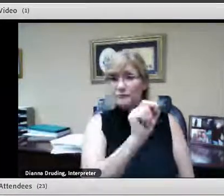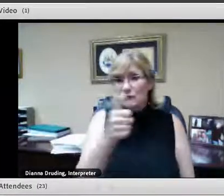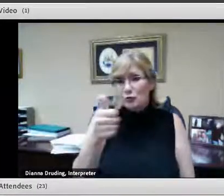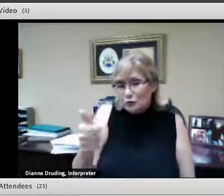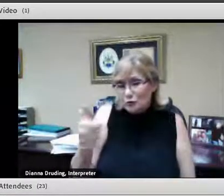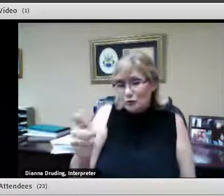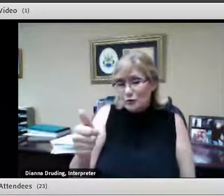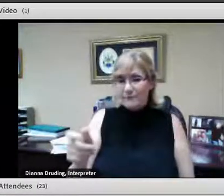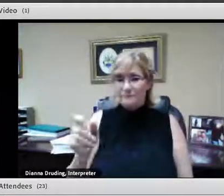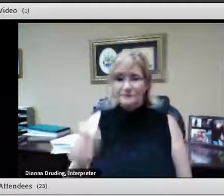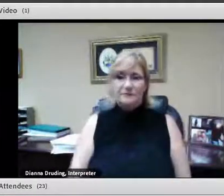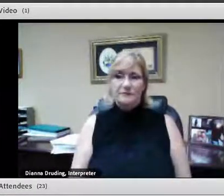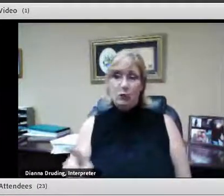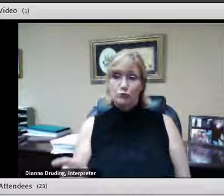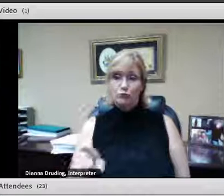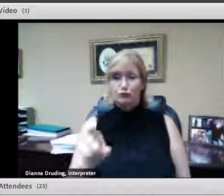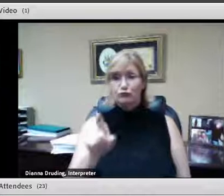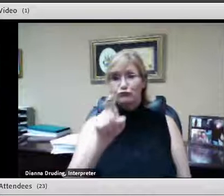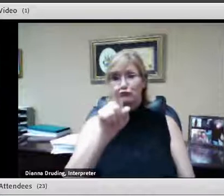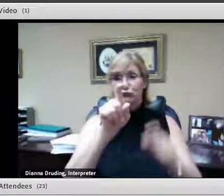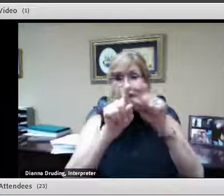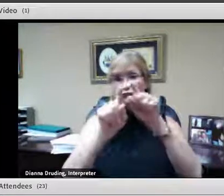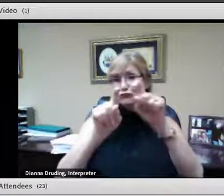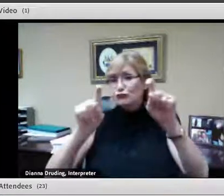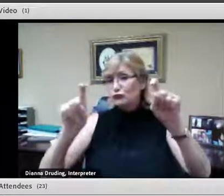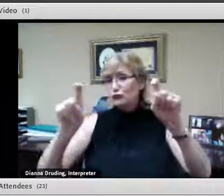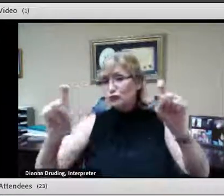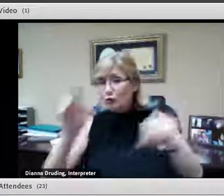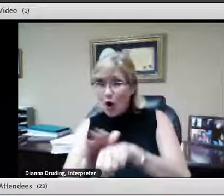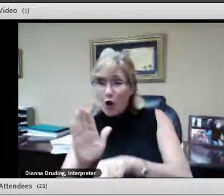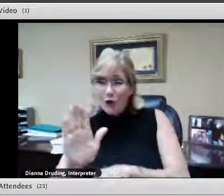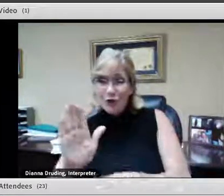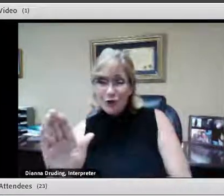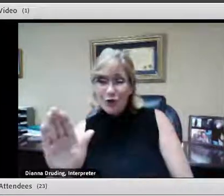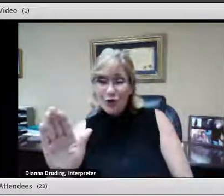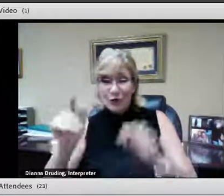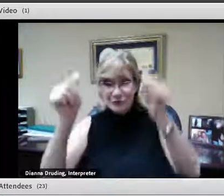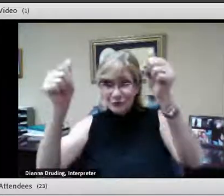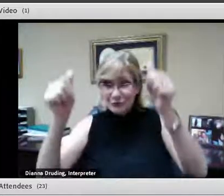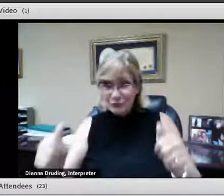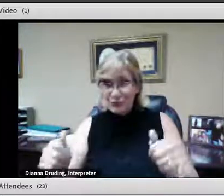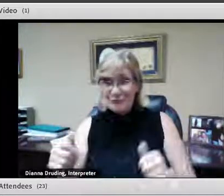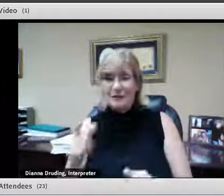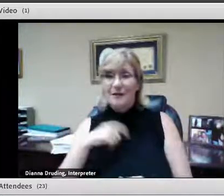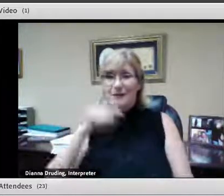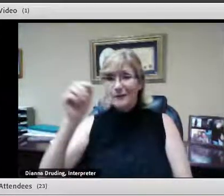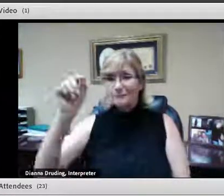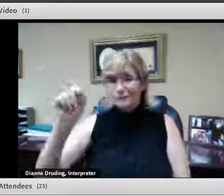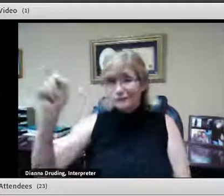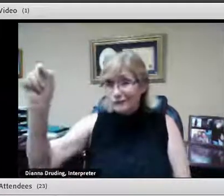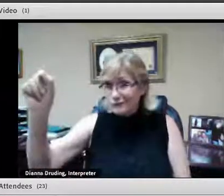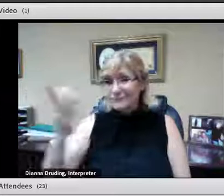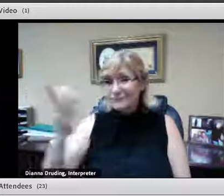Hilary: So, if you can just kind of go up, and you can draw on your screen. Maybe just put your initial or a little check just to see where you are.